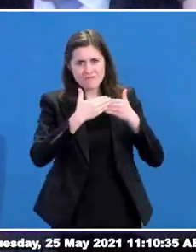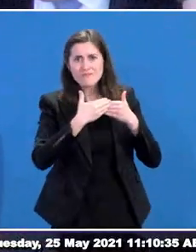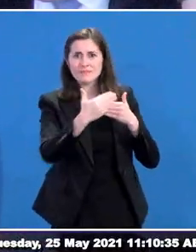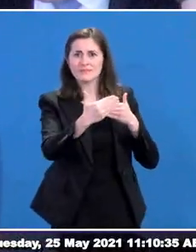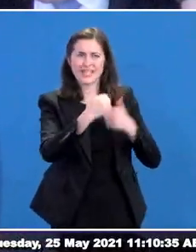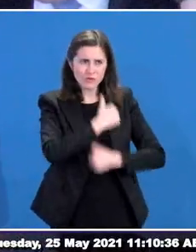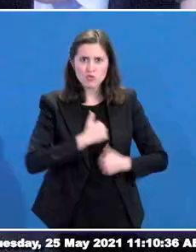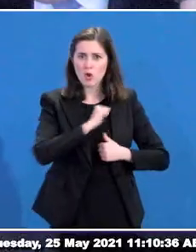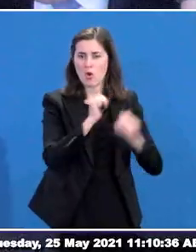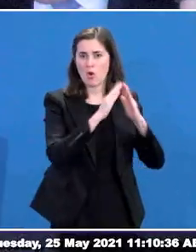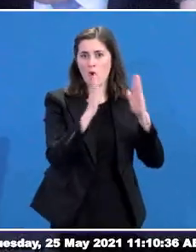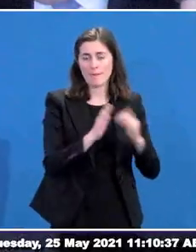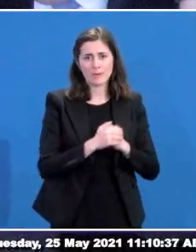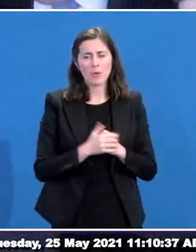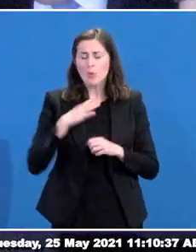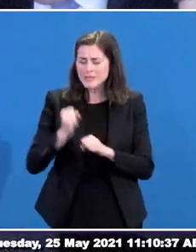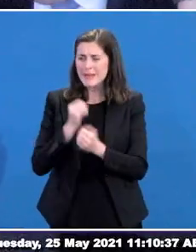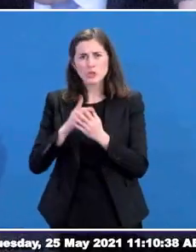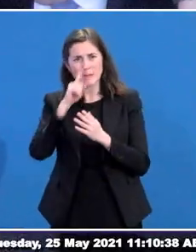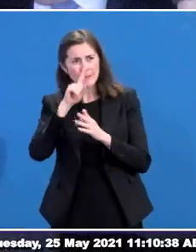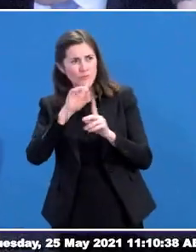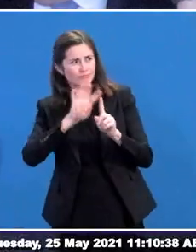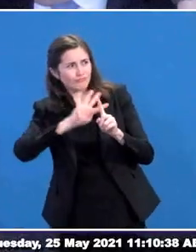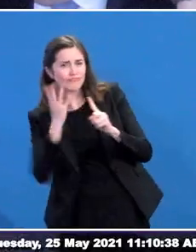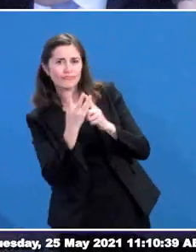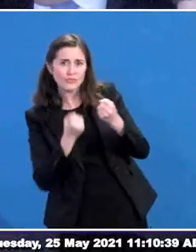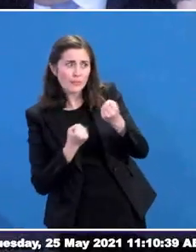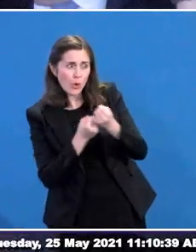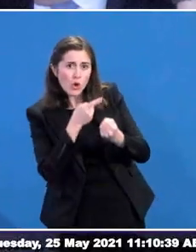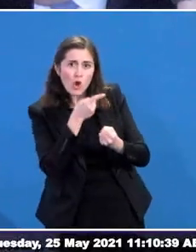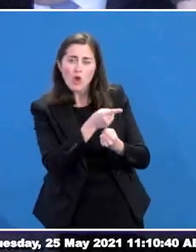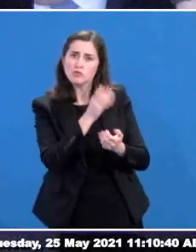She needs people around her that always have her best interests in mind and a system that works properly.